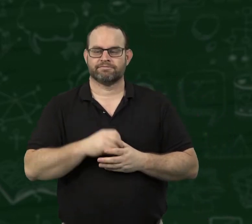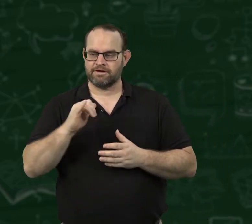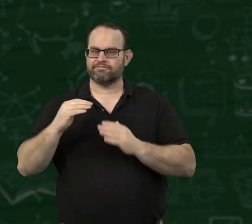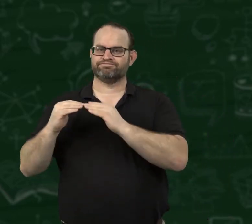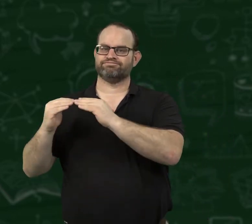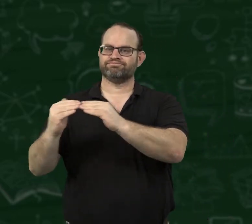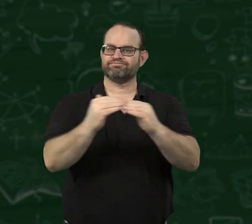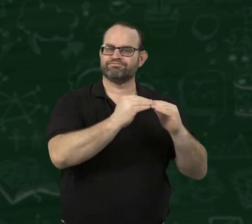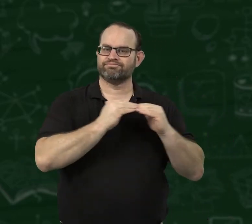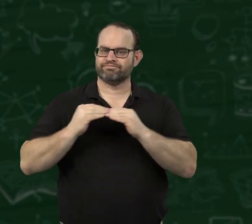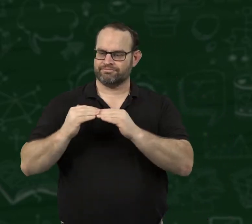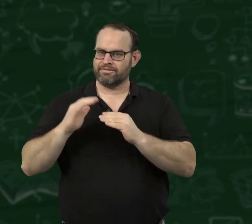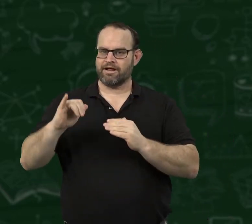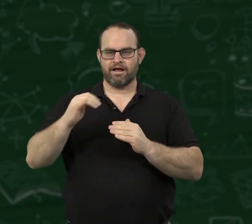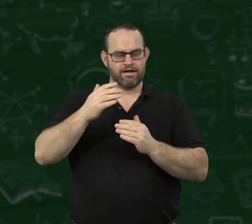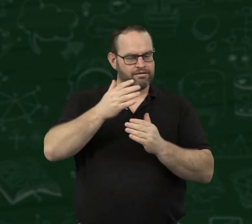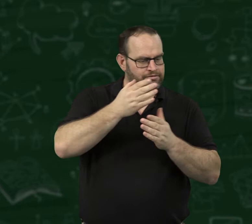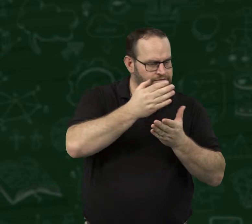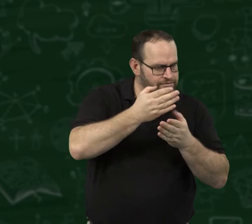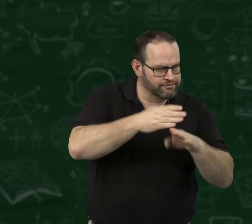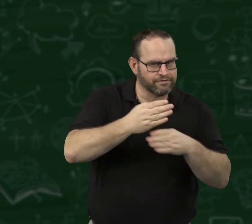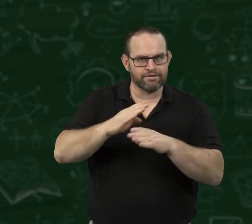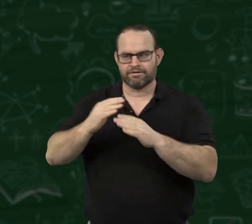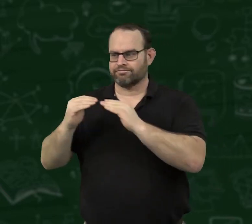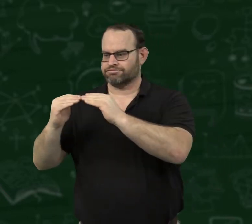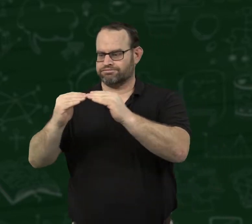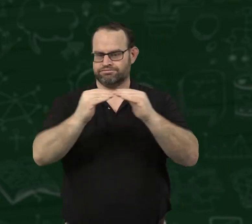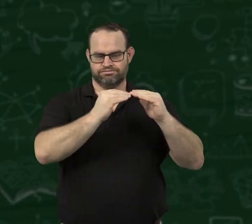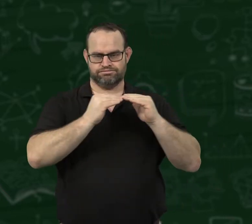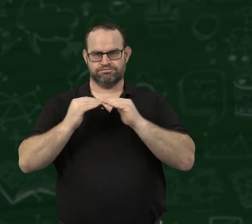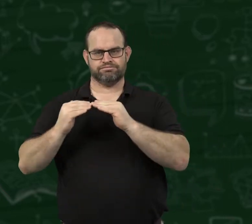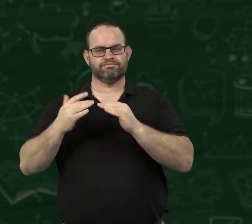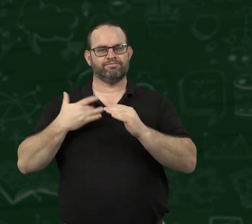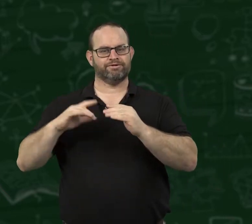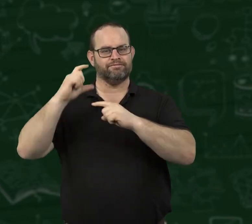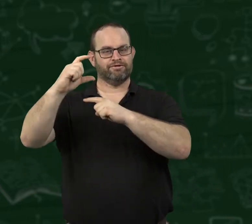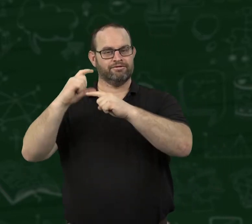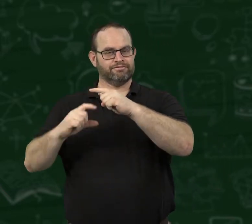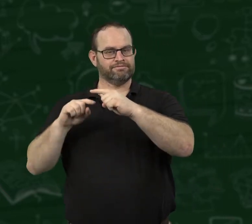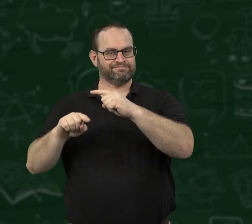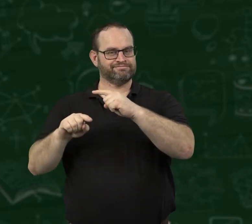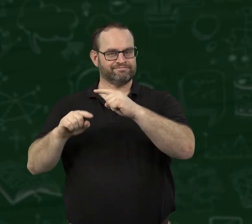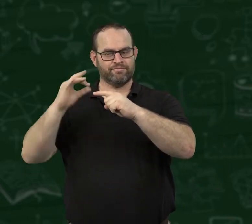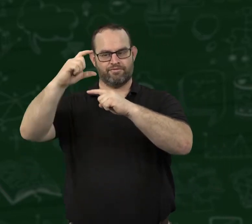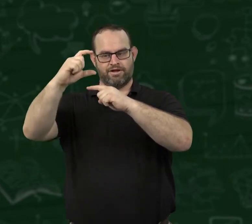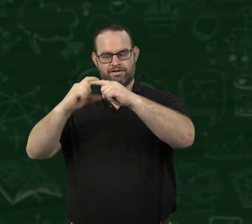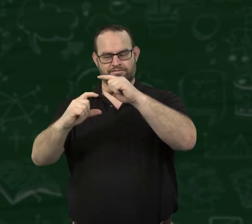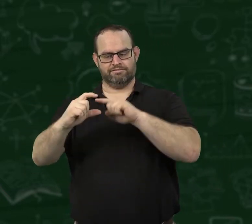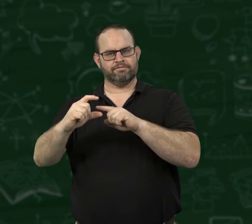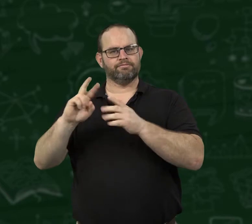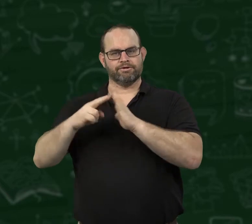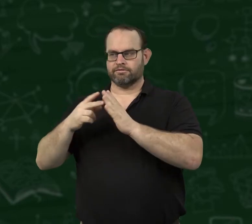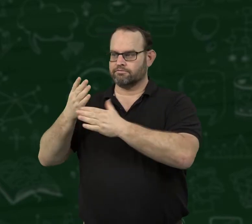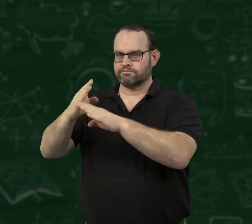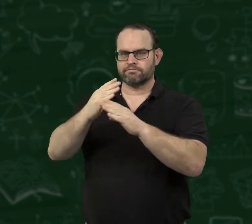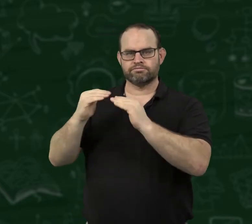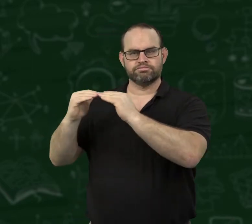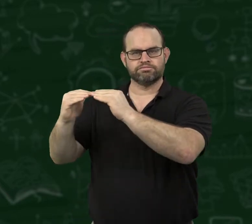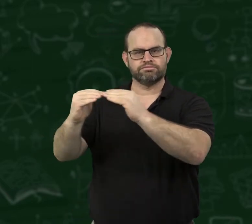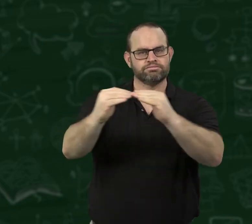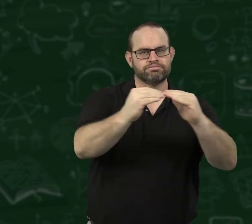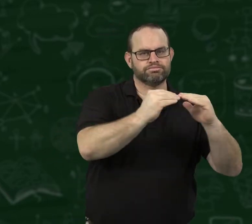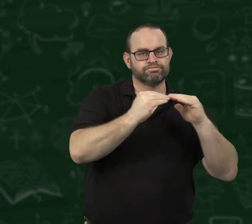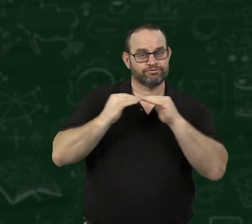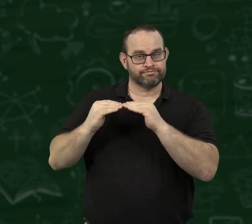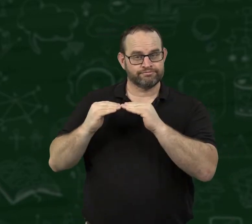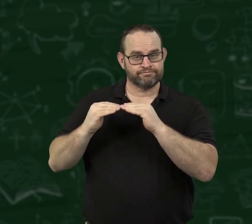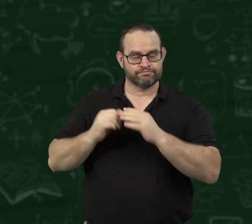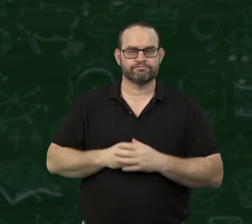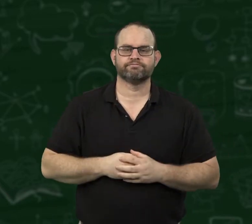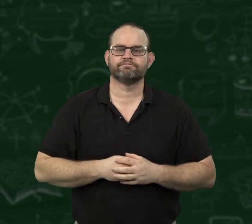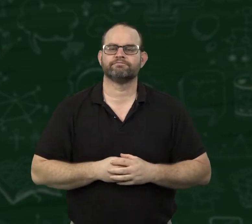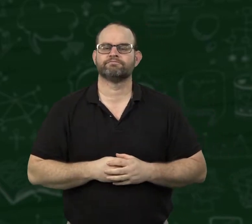To make sure everyone receives an equal amount, the total number of people was used as the denominator.